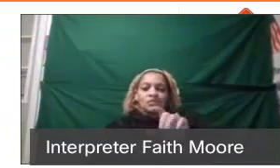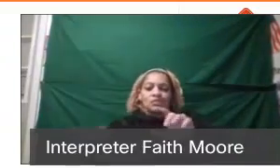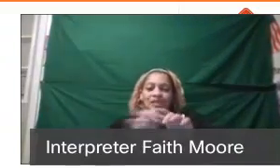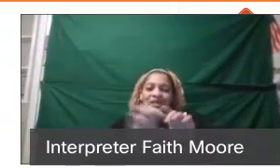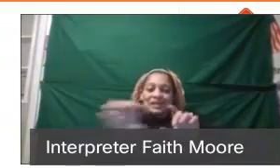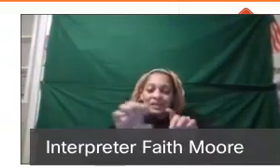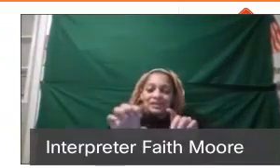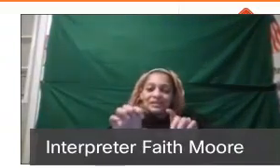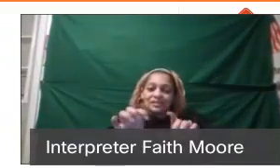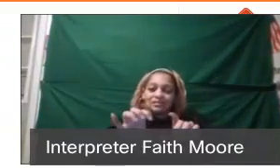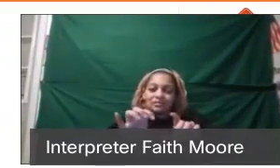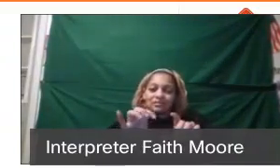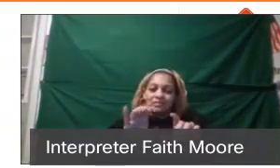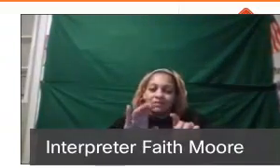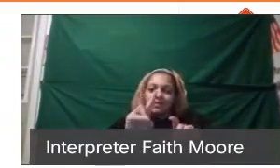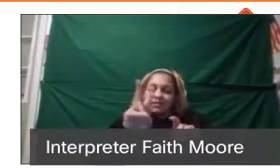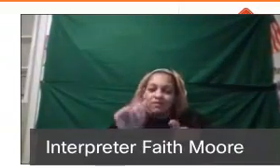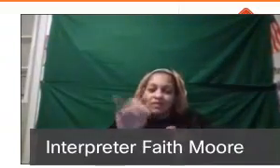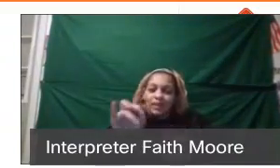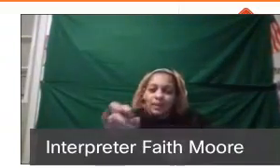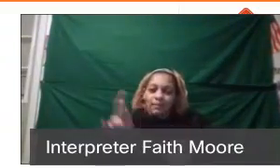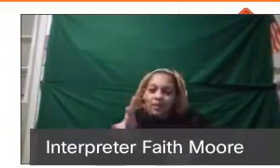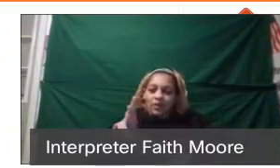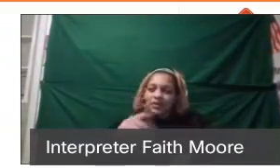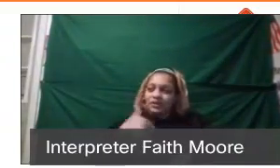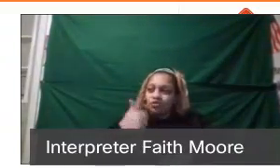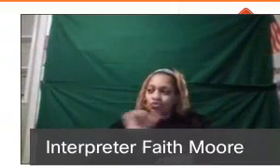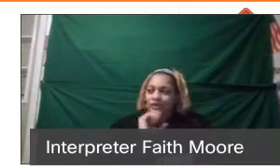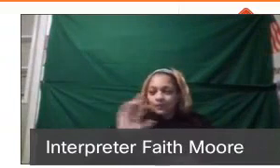Falling facility that is right on the other side of the tracks.